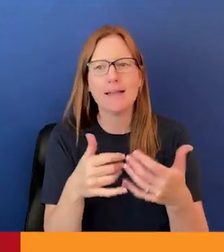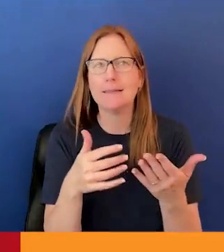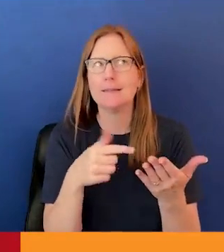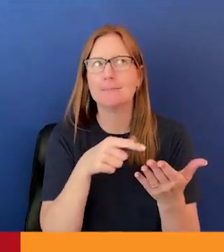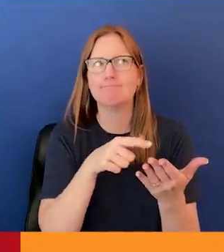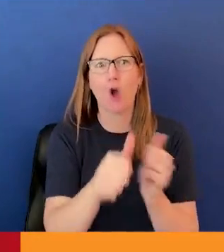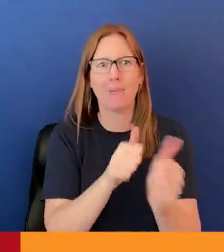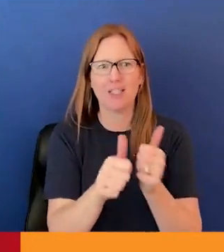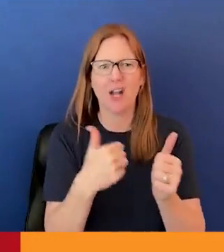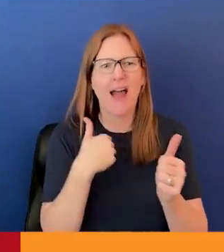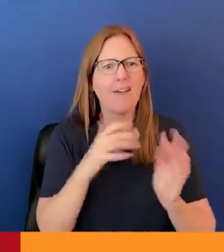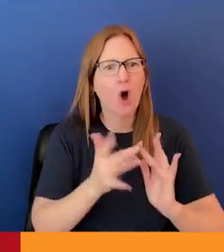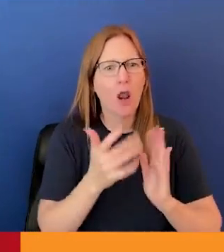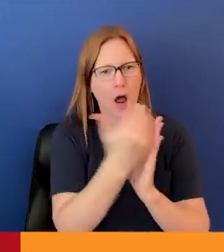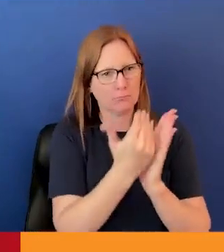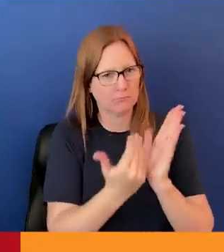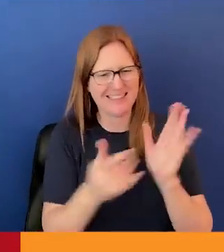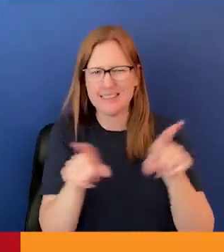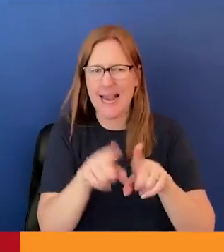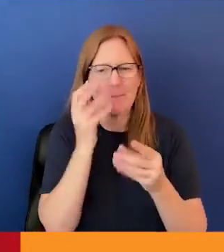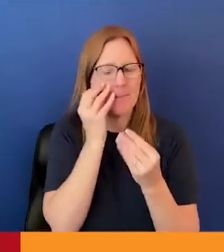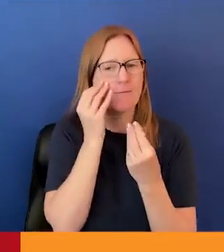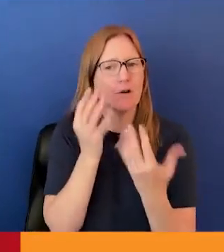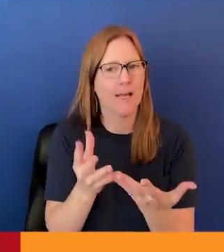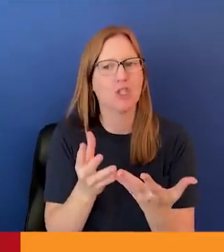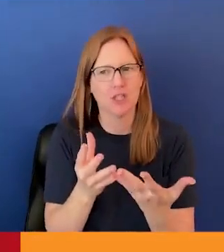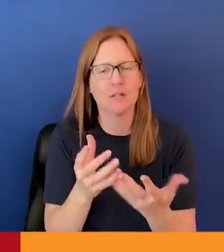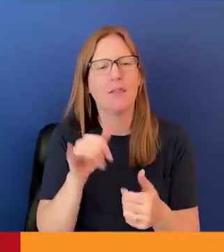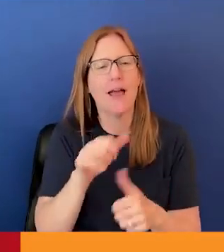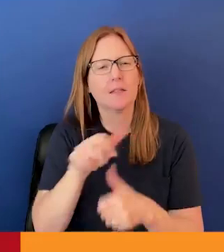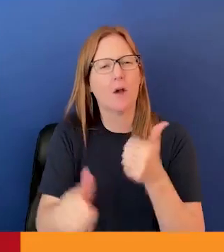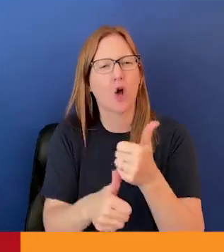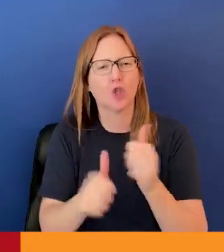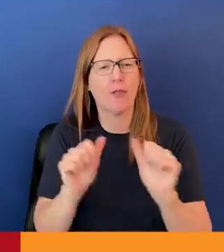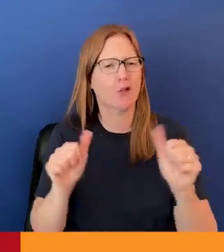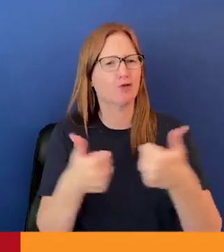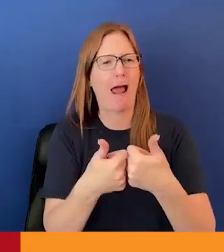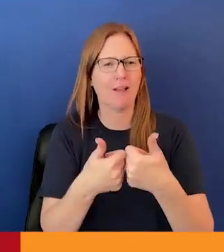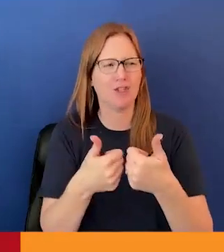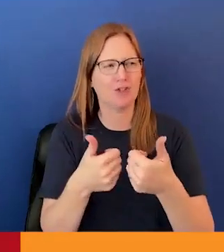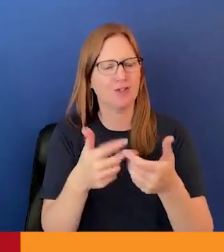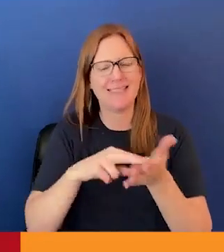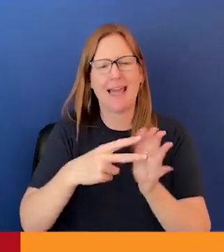And so, that is in our challenge definitions in the prize competition description.